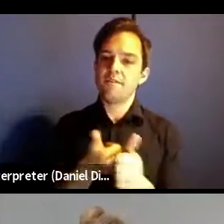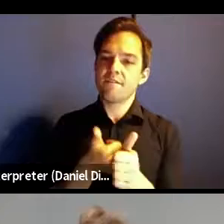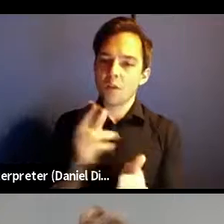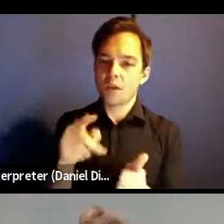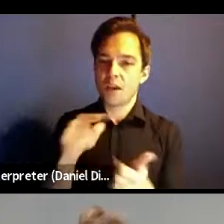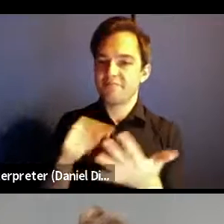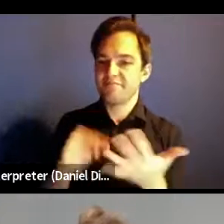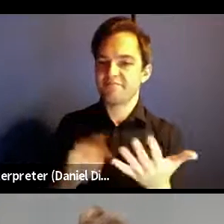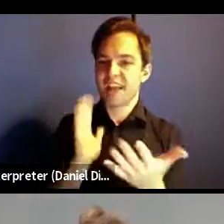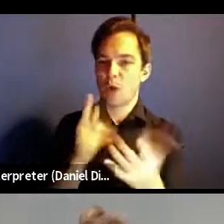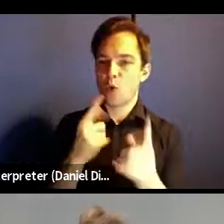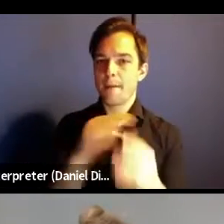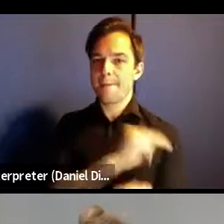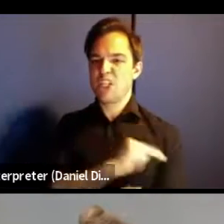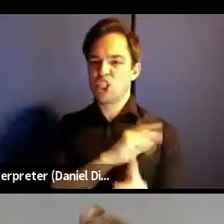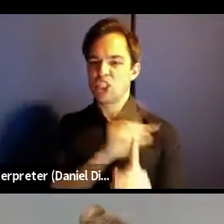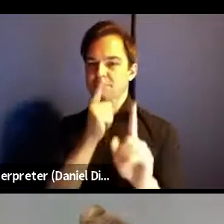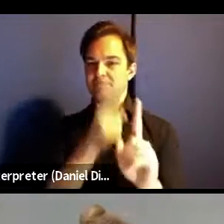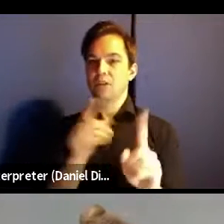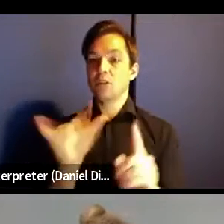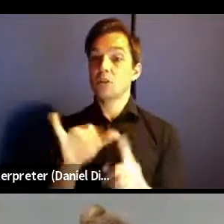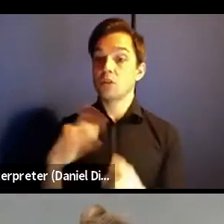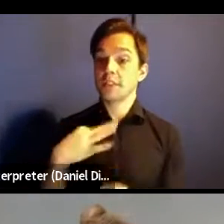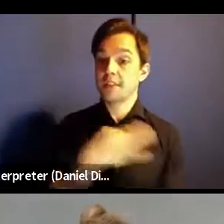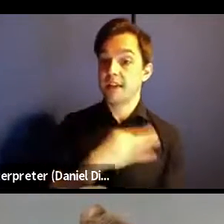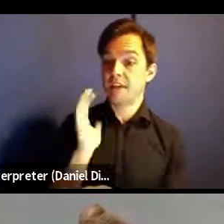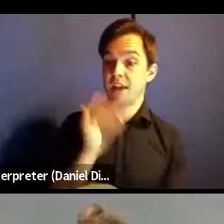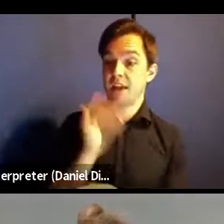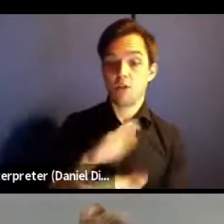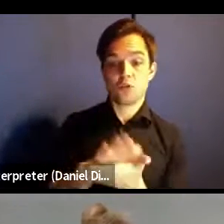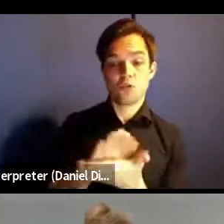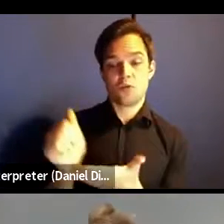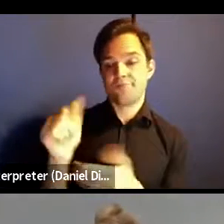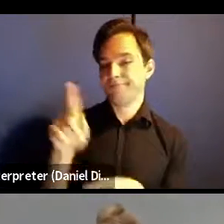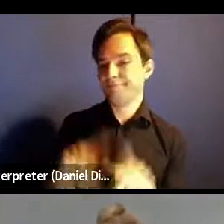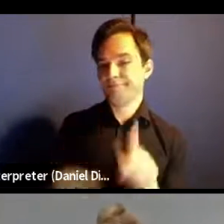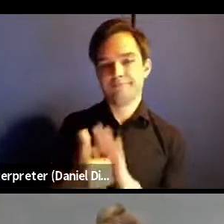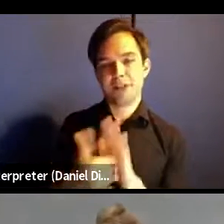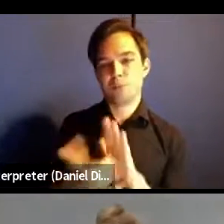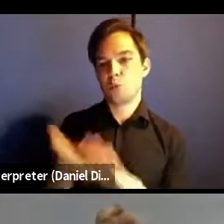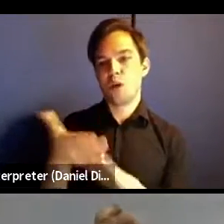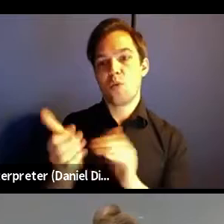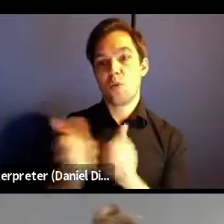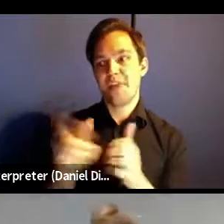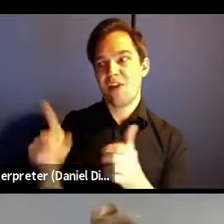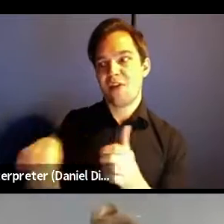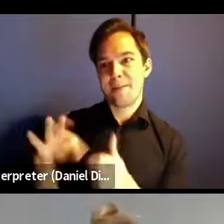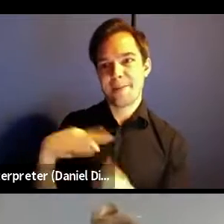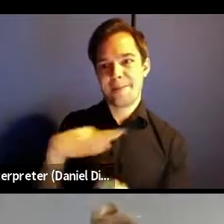And then of course staff who our institutions would not run without, right? All of the many different roles and functions.